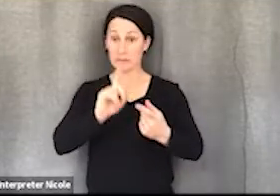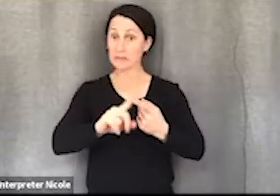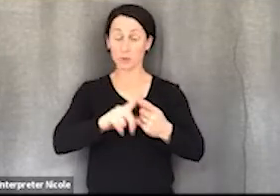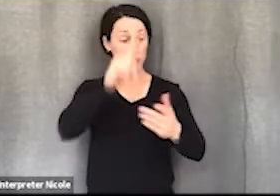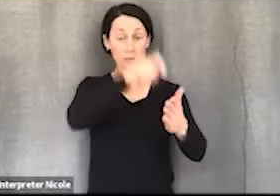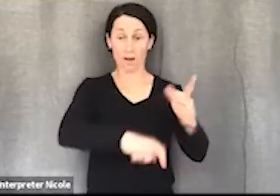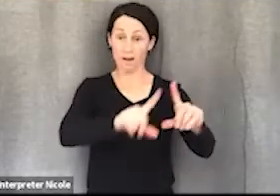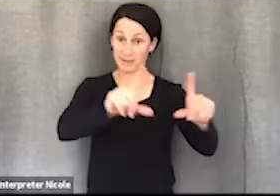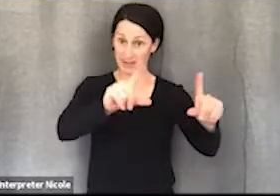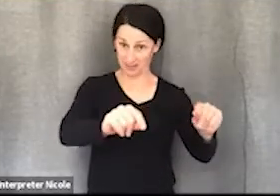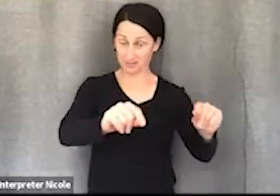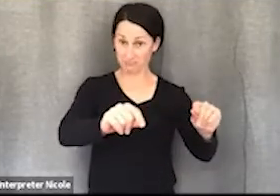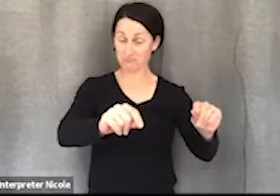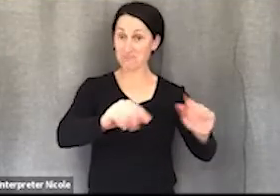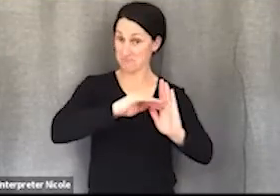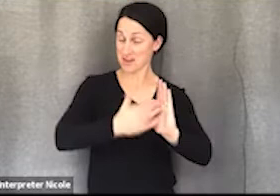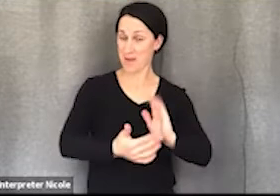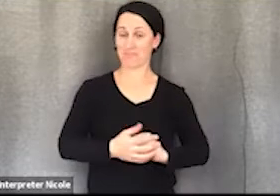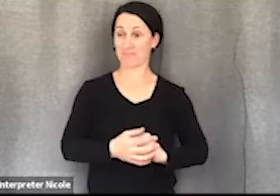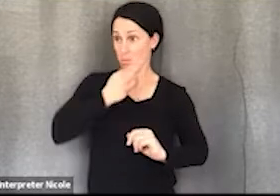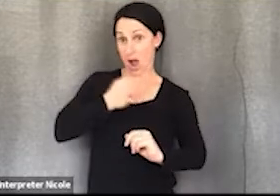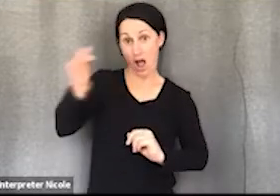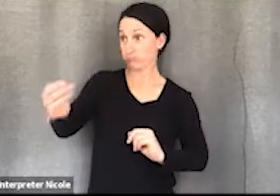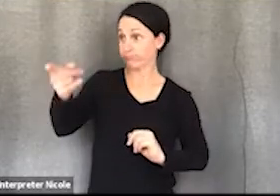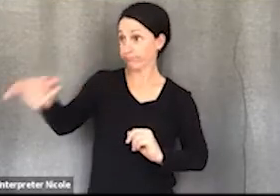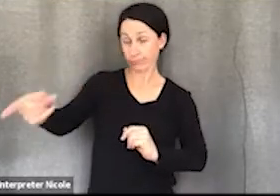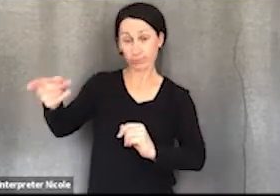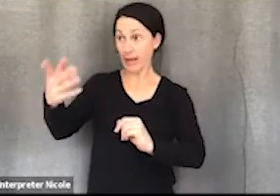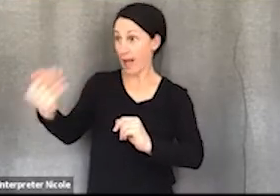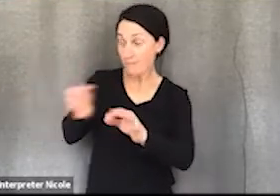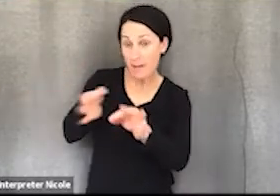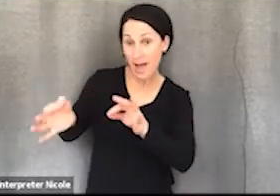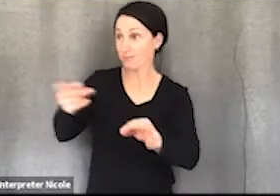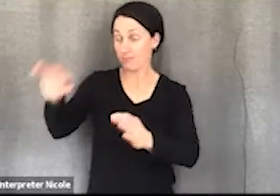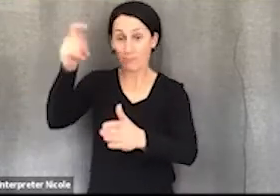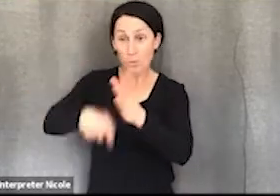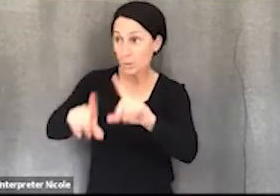When we ask the proportion of people, have you made plans, firm plans, in the past two weeks?